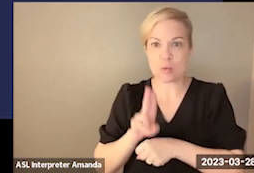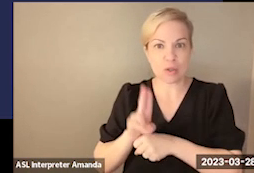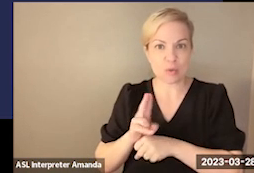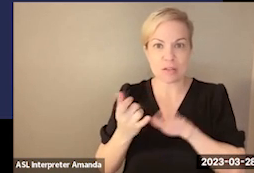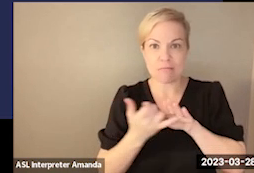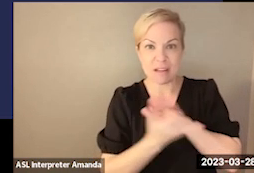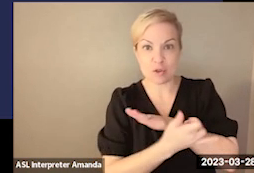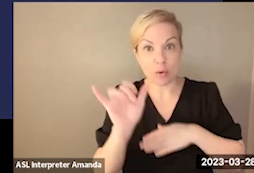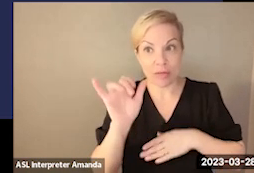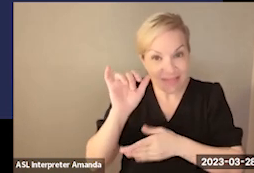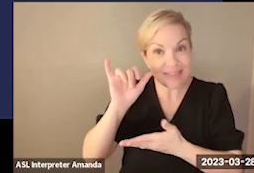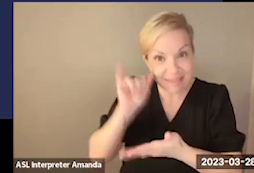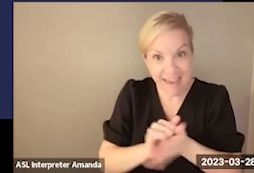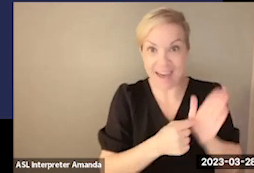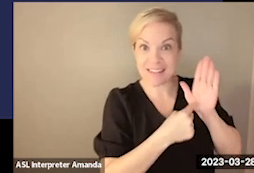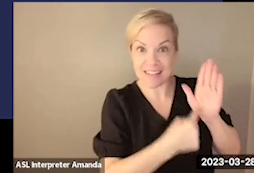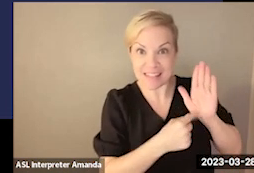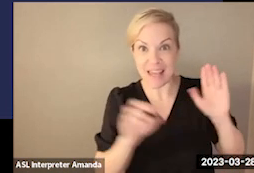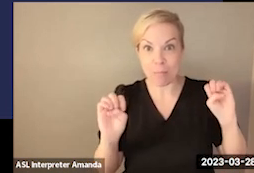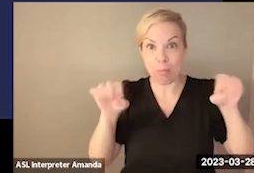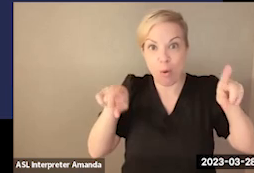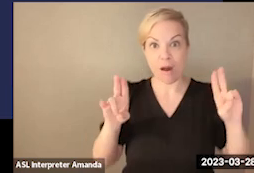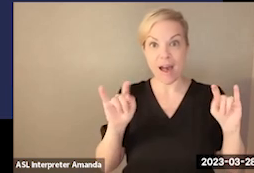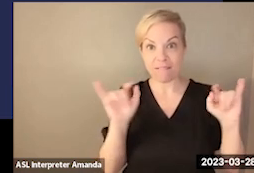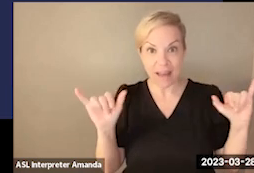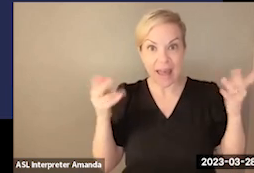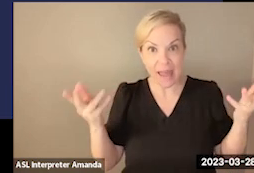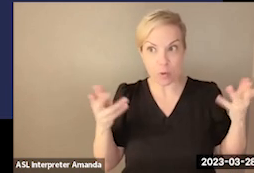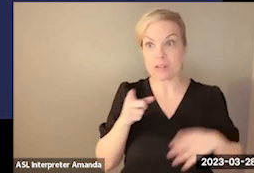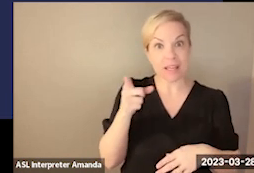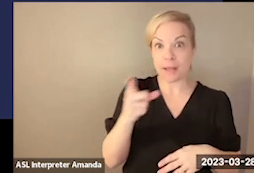Debbie Stine, Science & Technology Policy Academy: alright, when you're trying trying to think about it, because if you don't have.